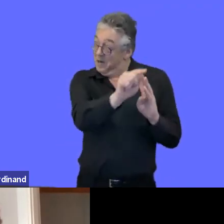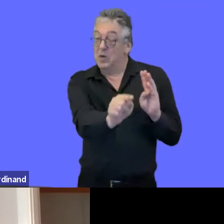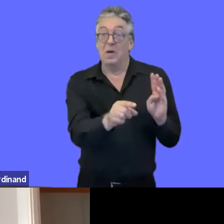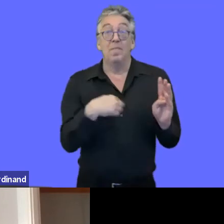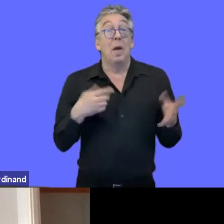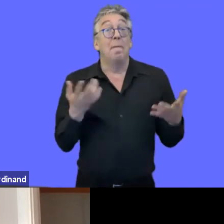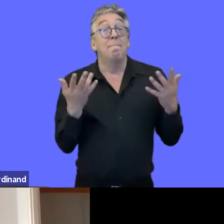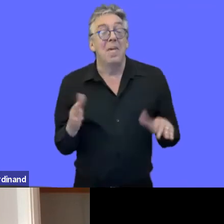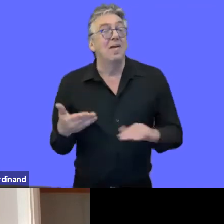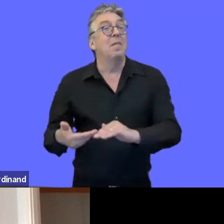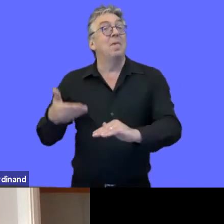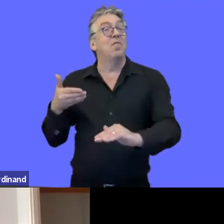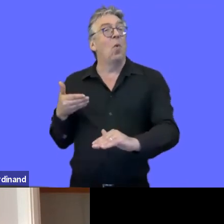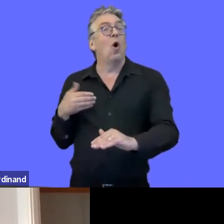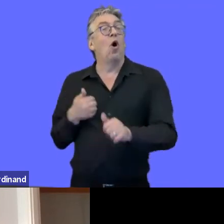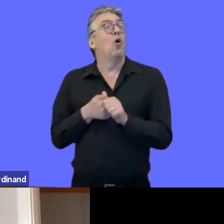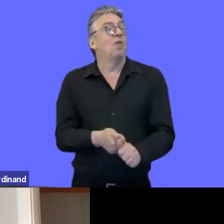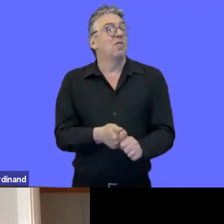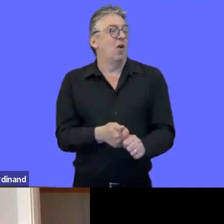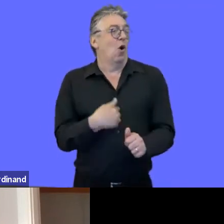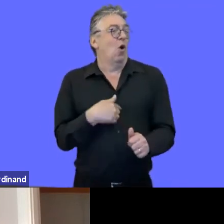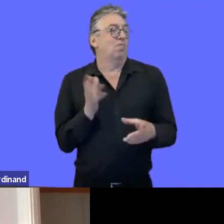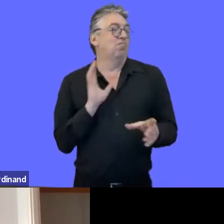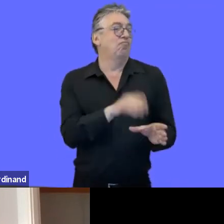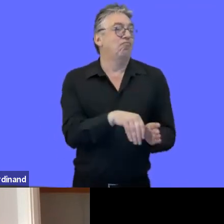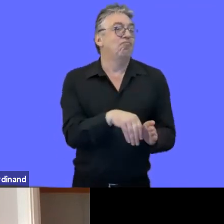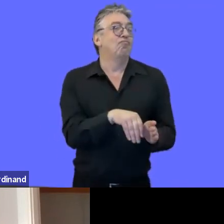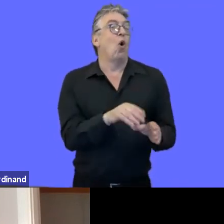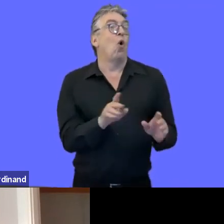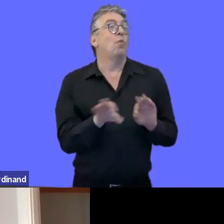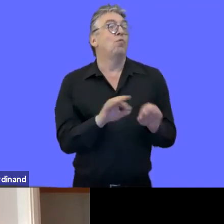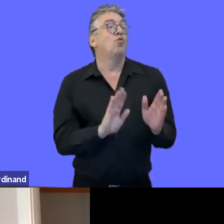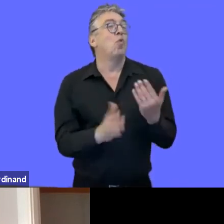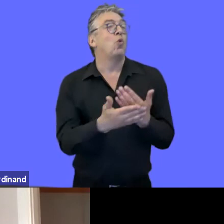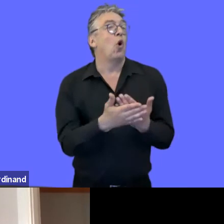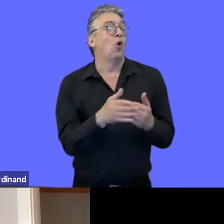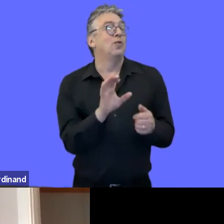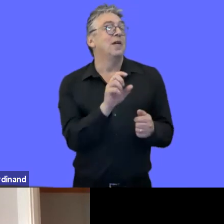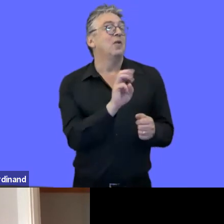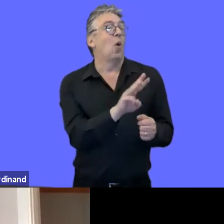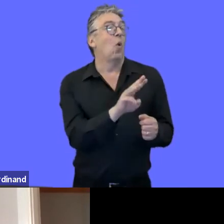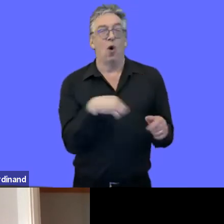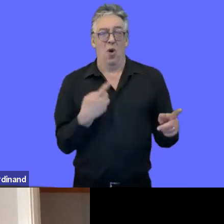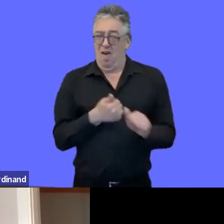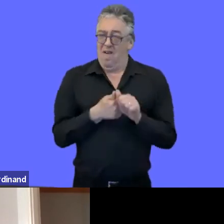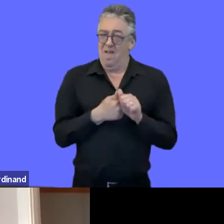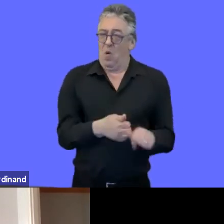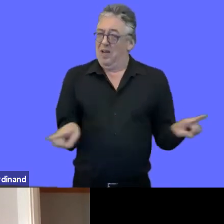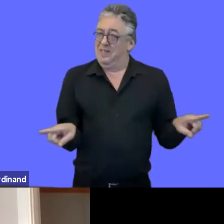under the optional protocol to CEDAW so made our arguments taking into account the exact criteria Theodora outlined earlier.